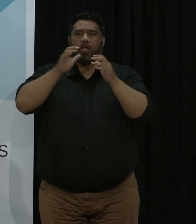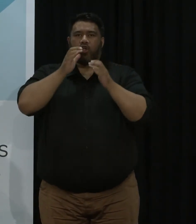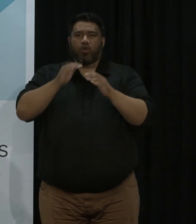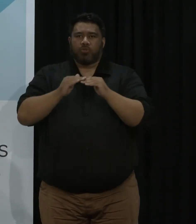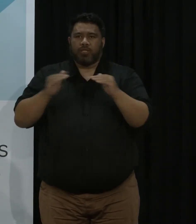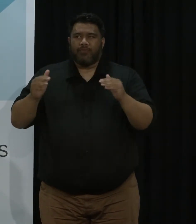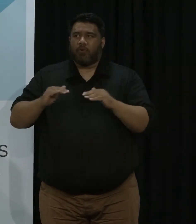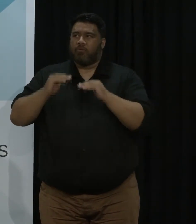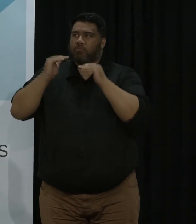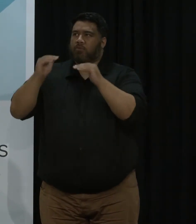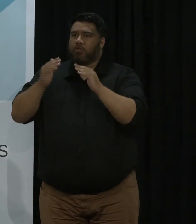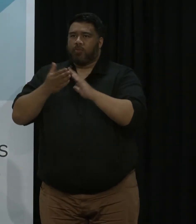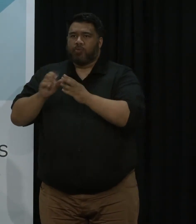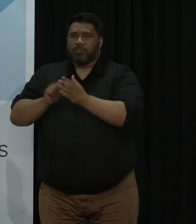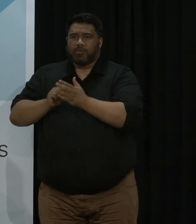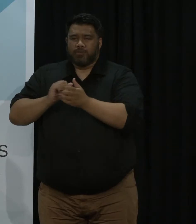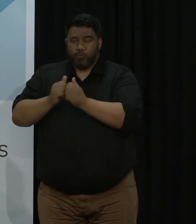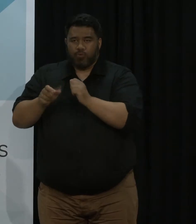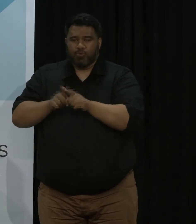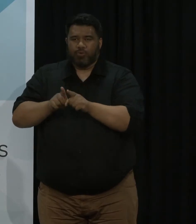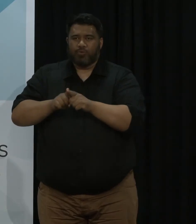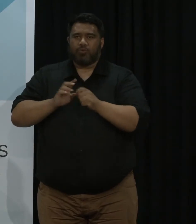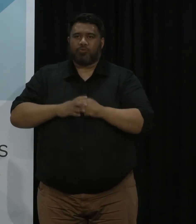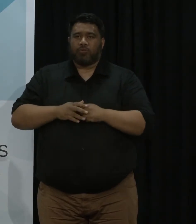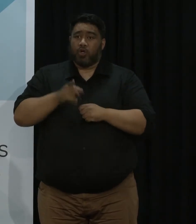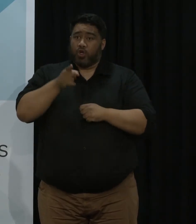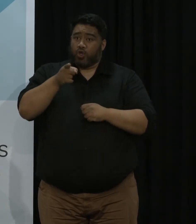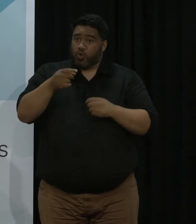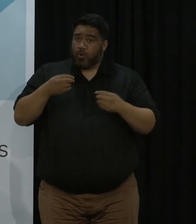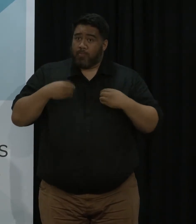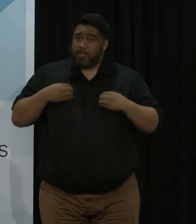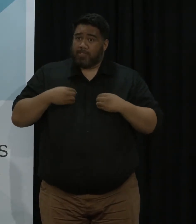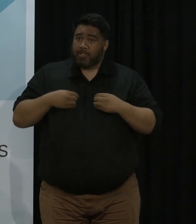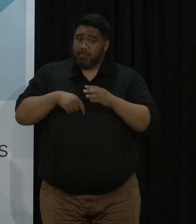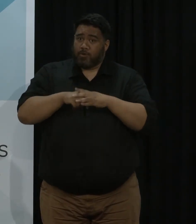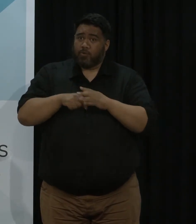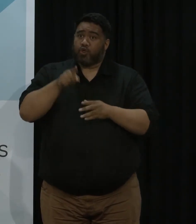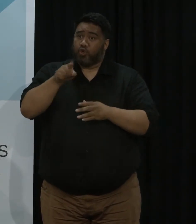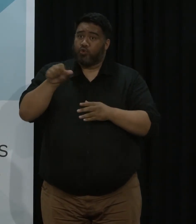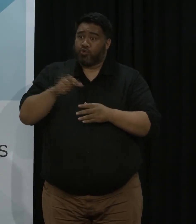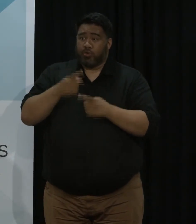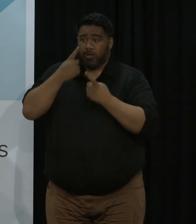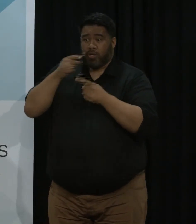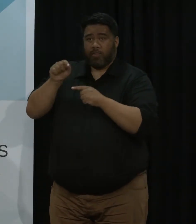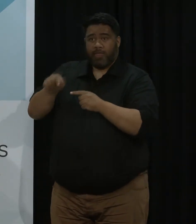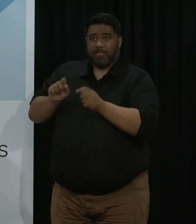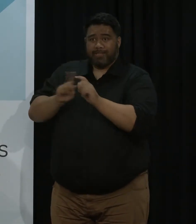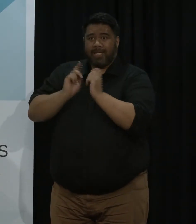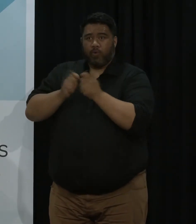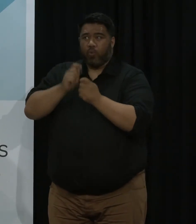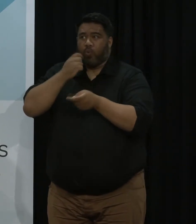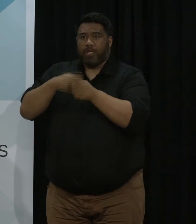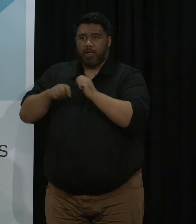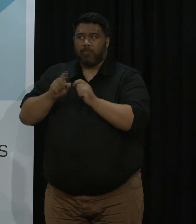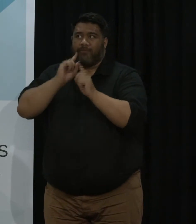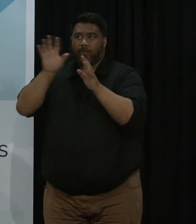invested significantly, in coaching high-performance and community sport as well. Again, I say get on board if you are a